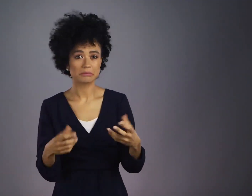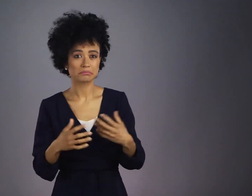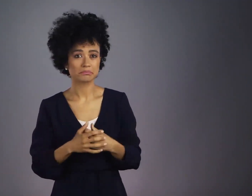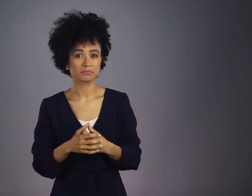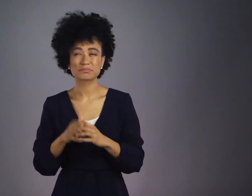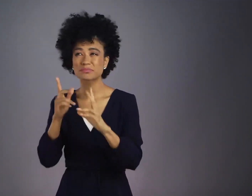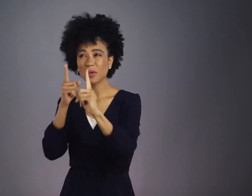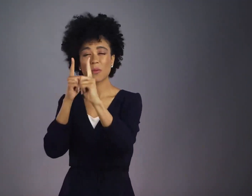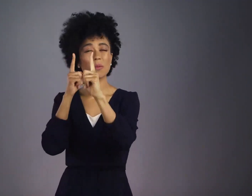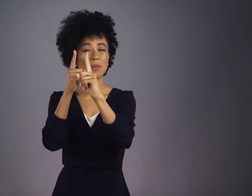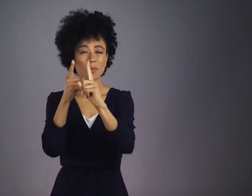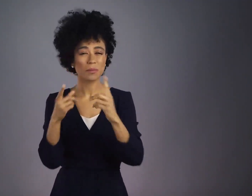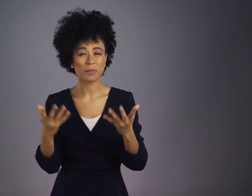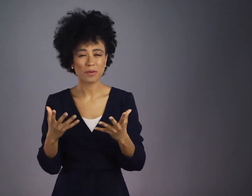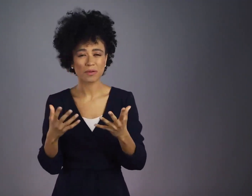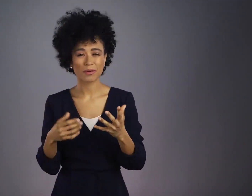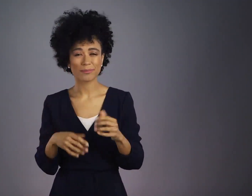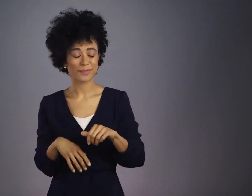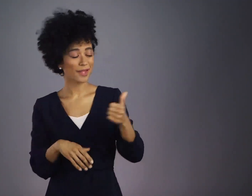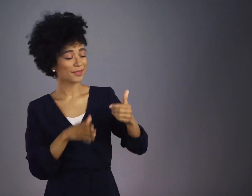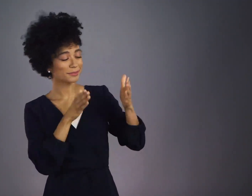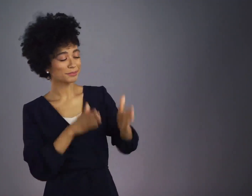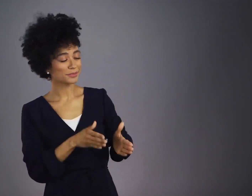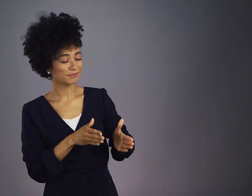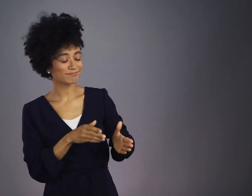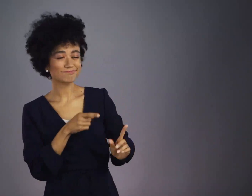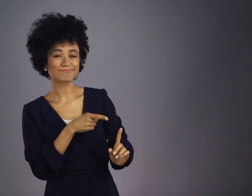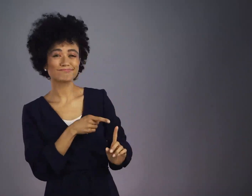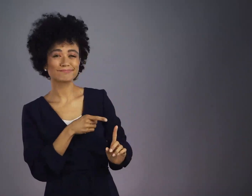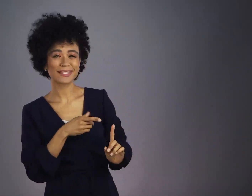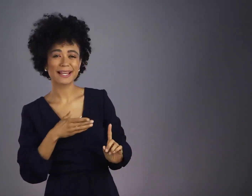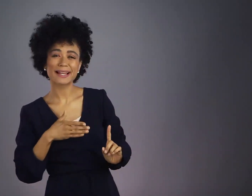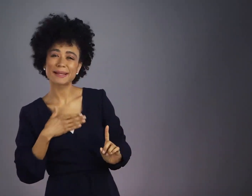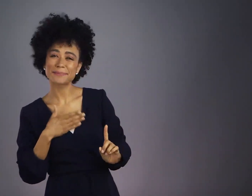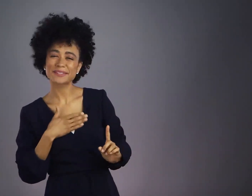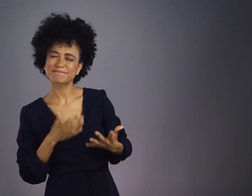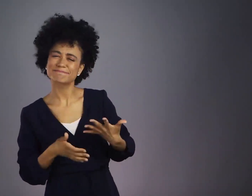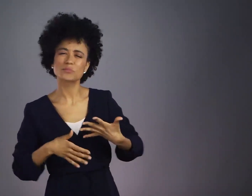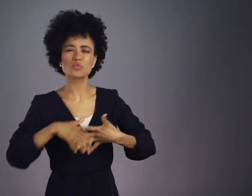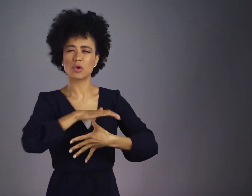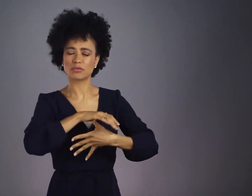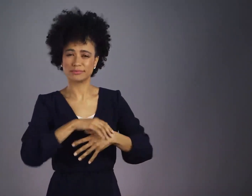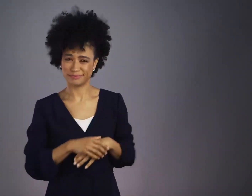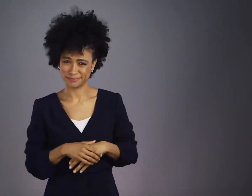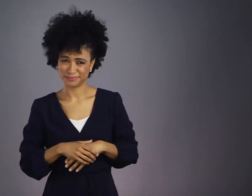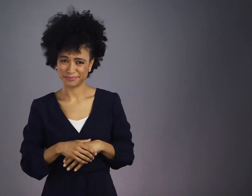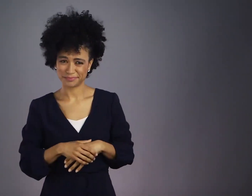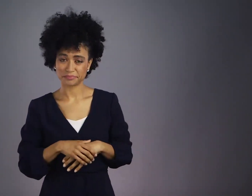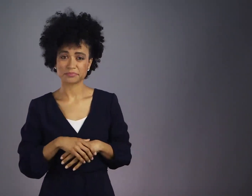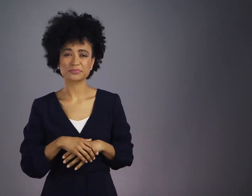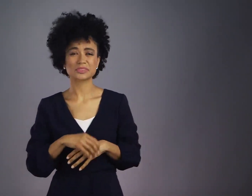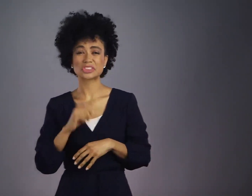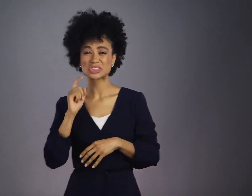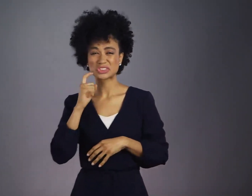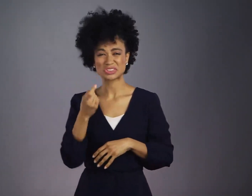Keep it always in sight that we are dealing with that most terrible human emotion — jealousy.